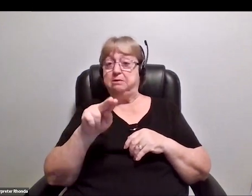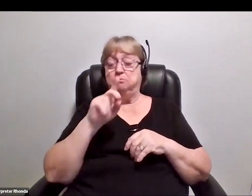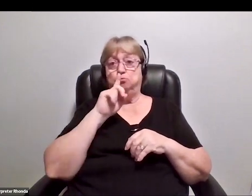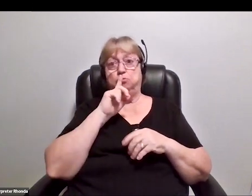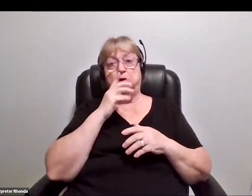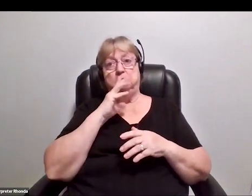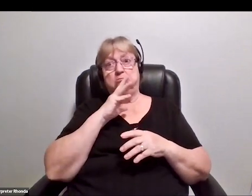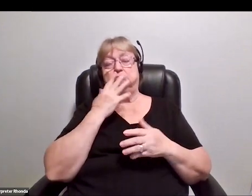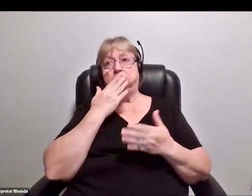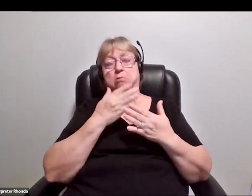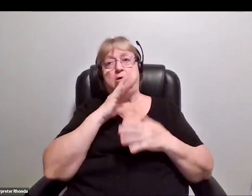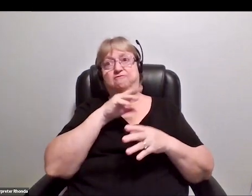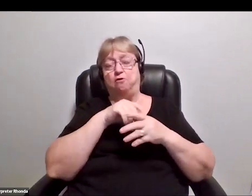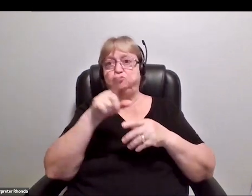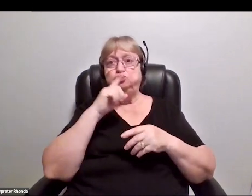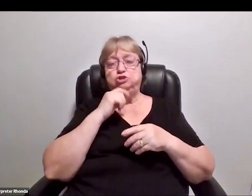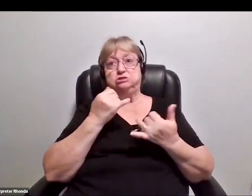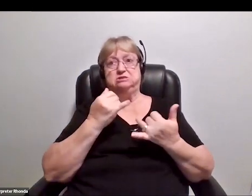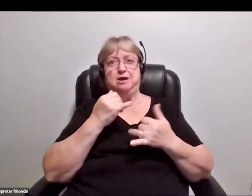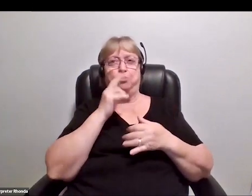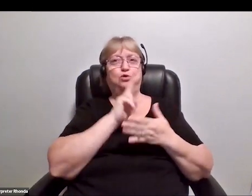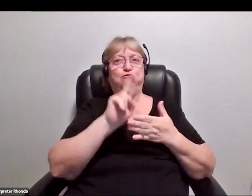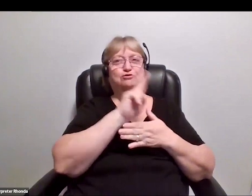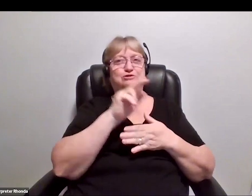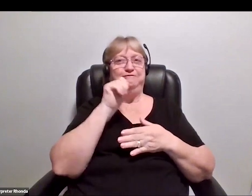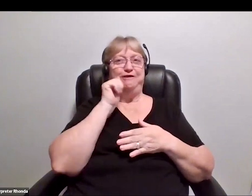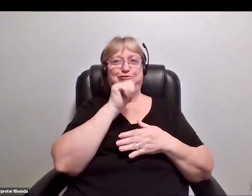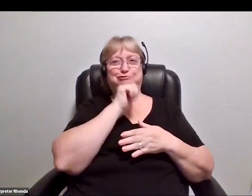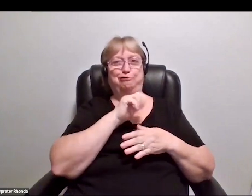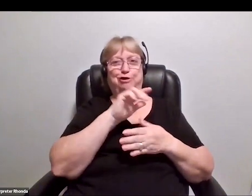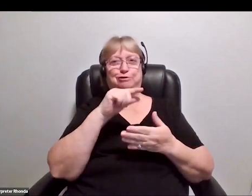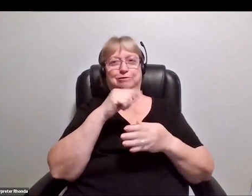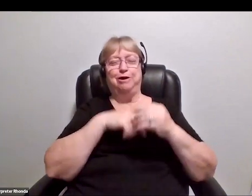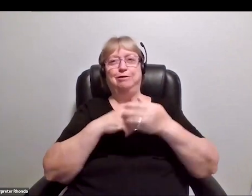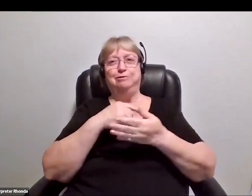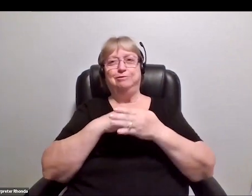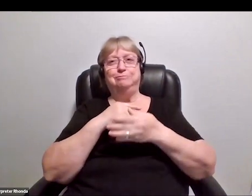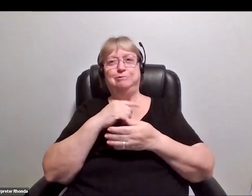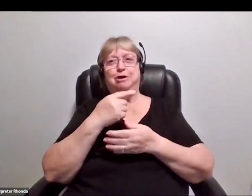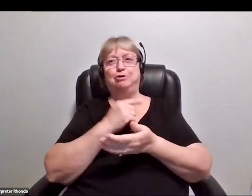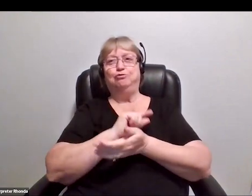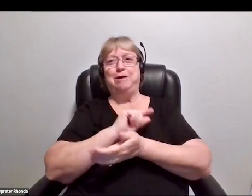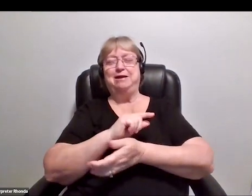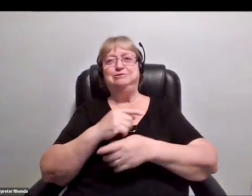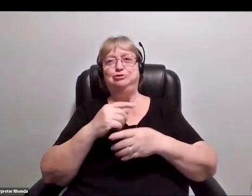Now, she's a University of Arizona grad student. She's worked really closely with me along the way with this